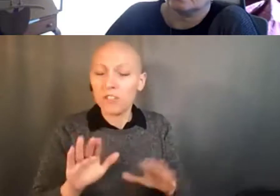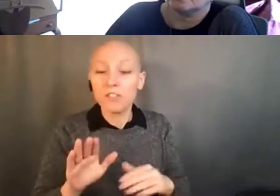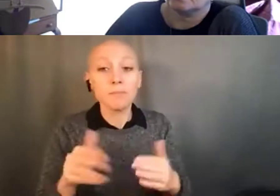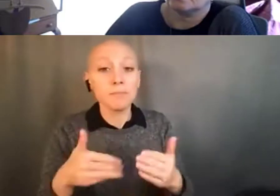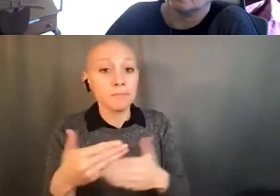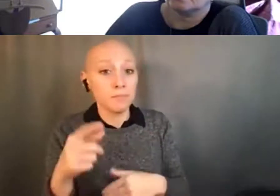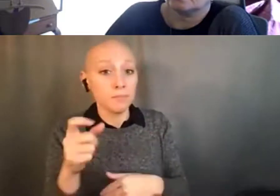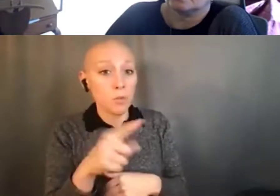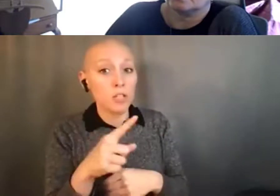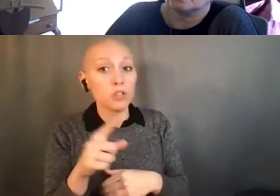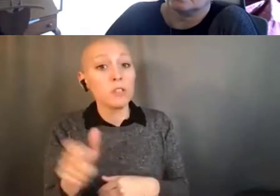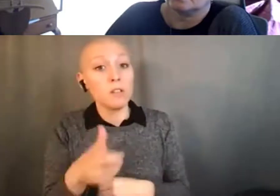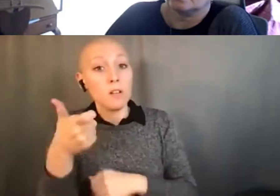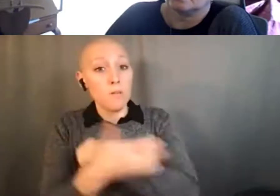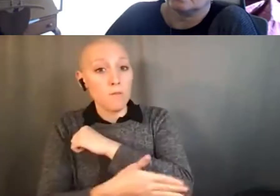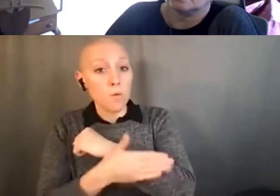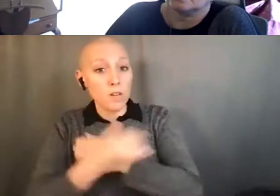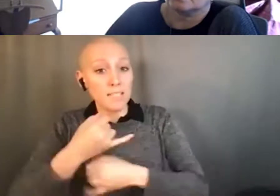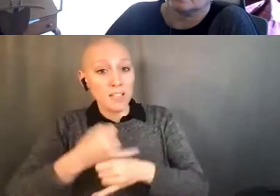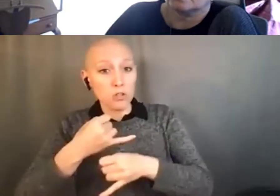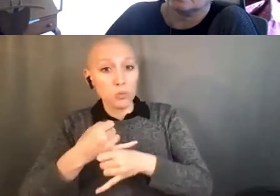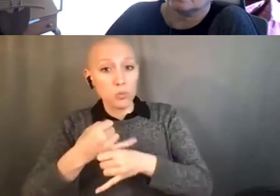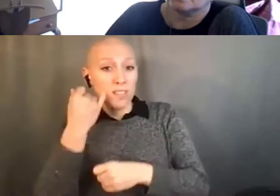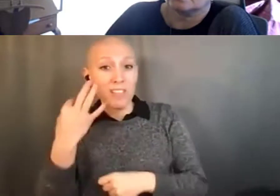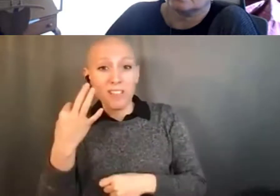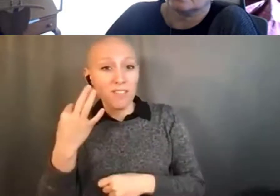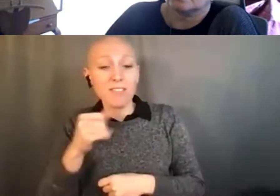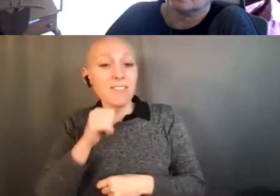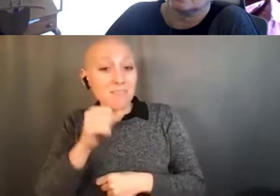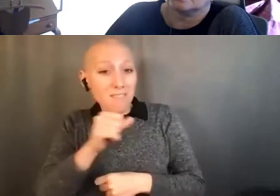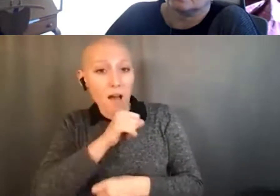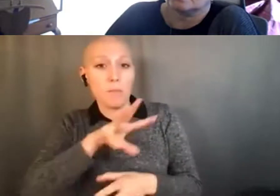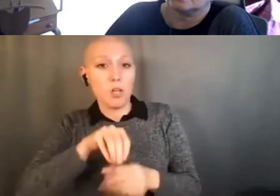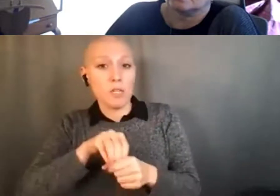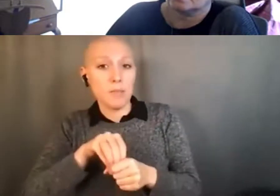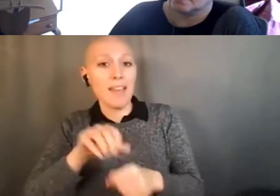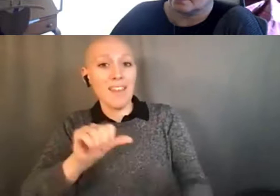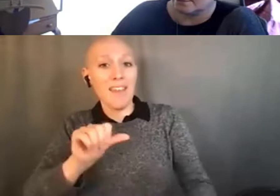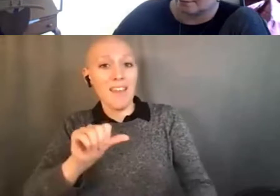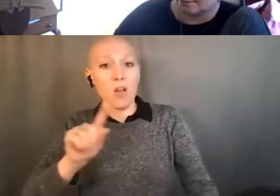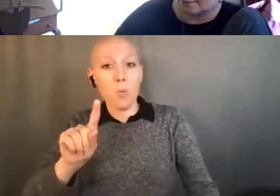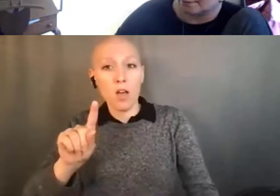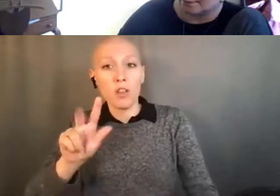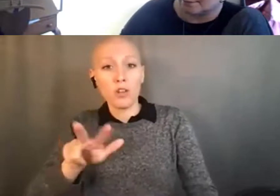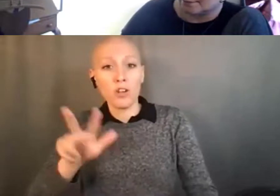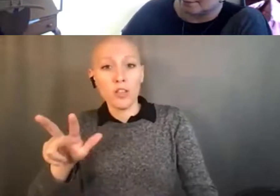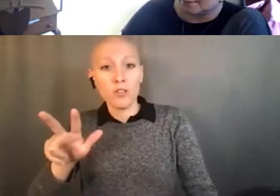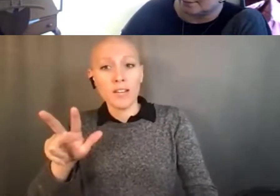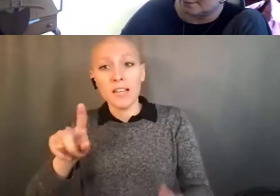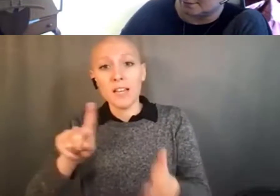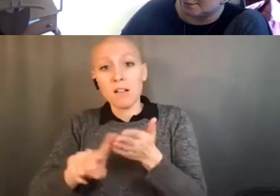does not participate in an A133 audit, does that preclude them from submitting applications?